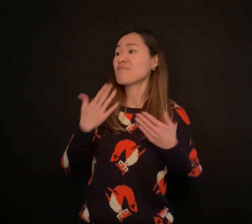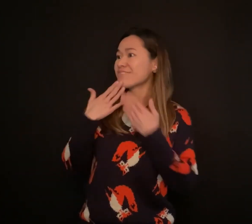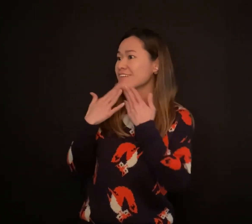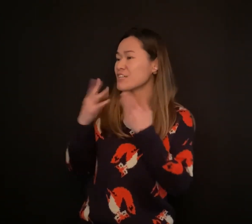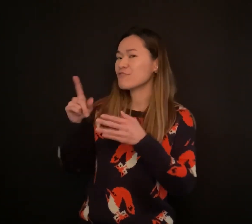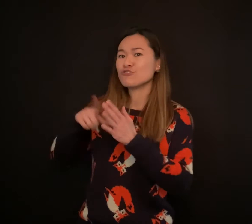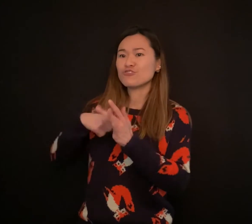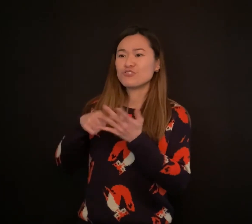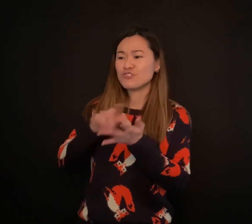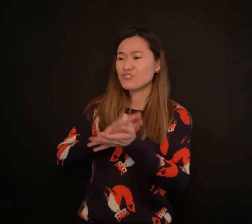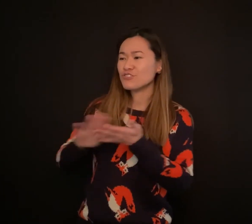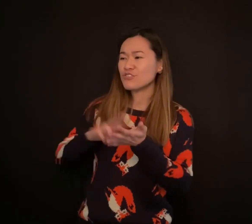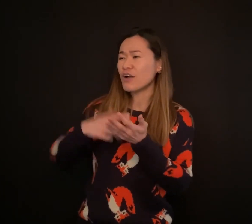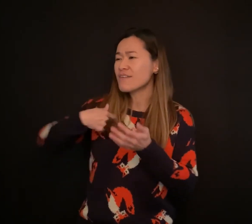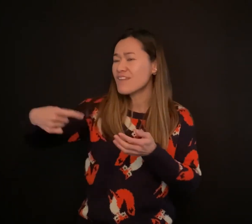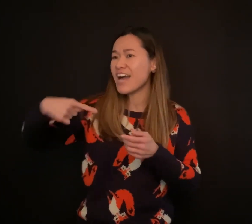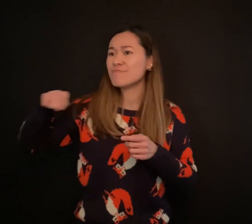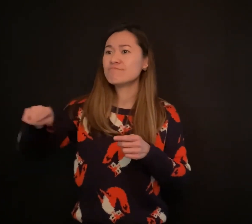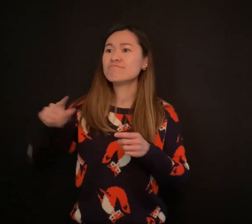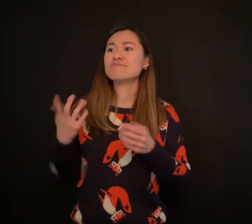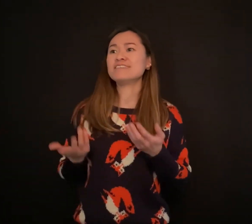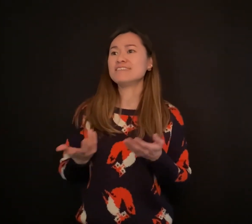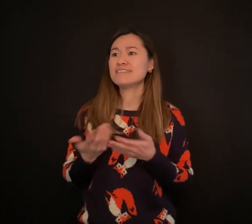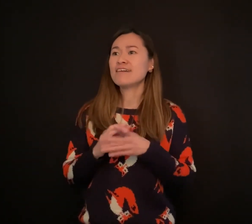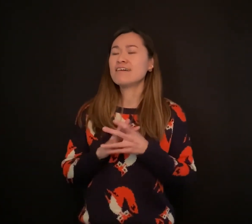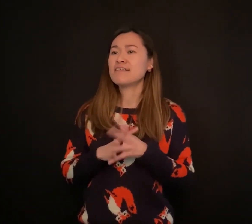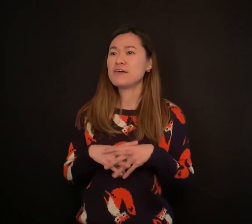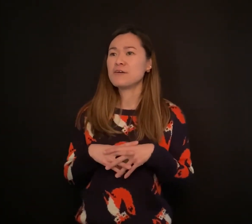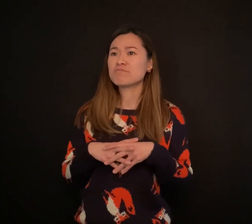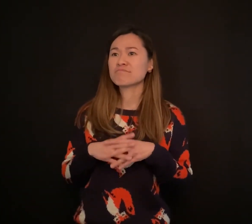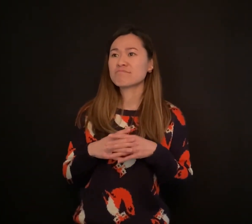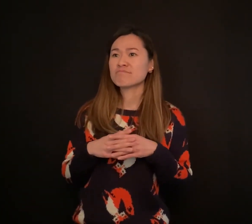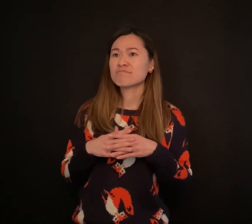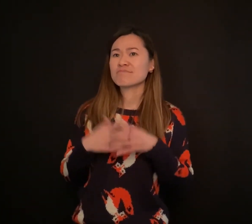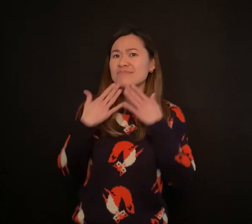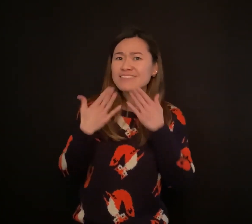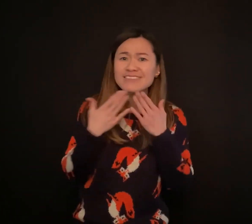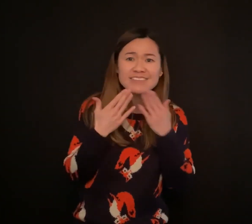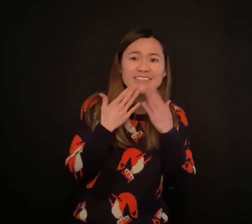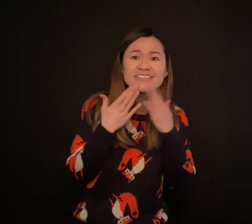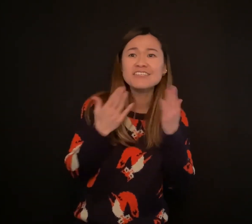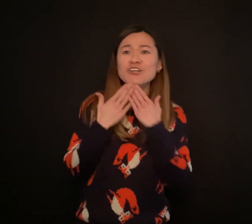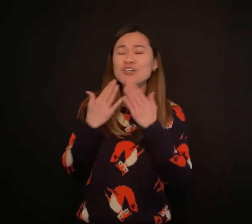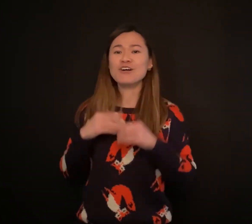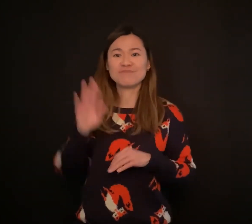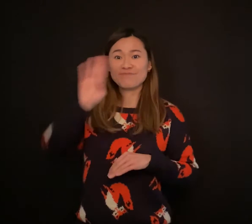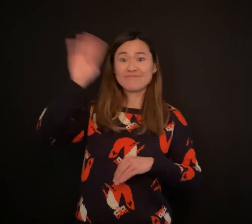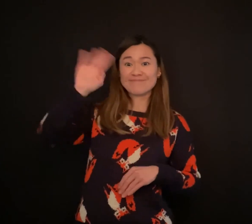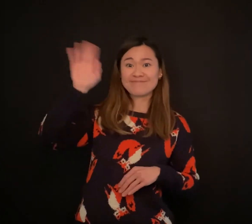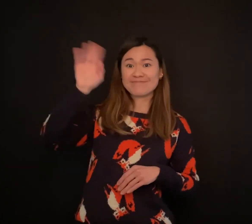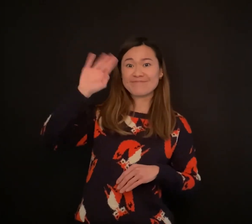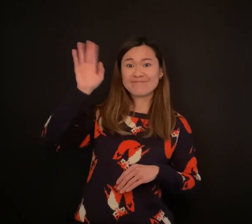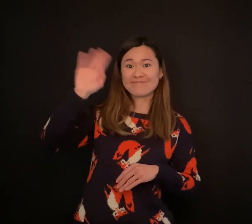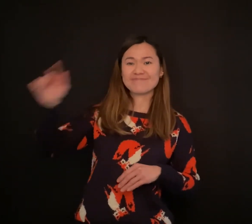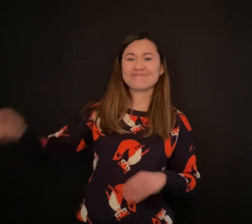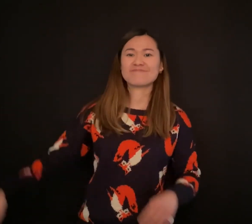I want thank John for inviting me to discuss this. Thank you all. Bye.